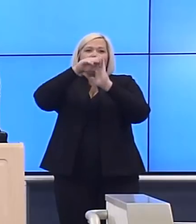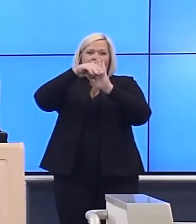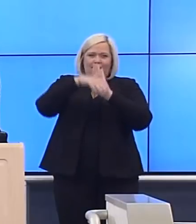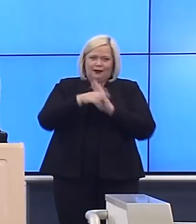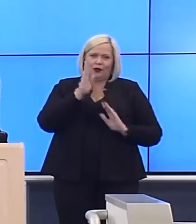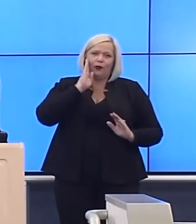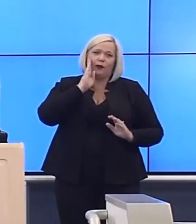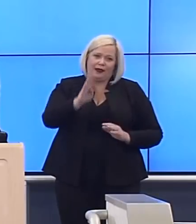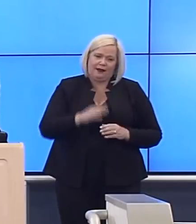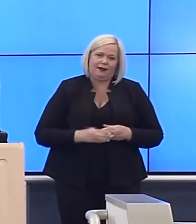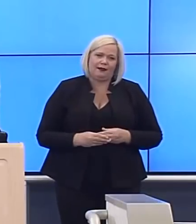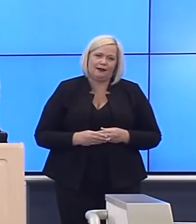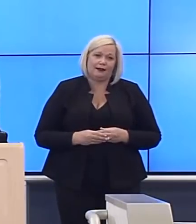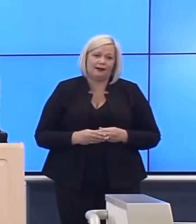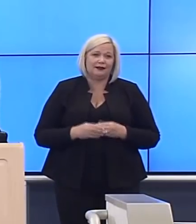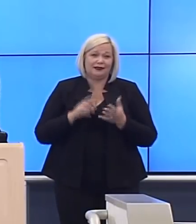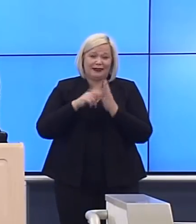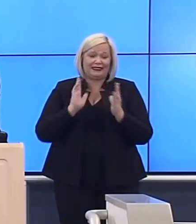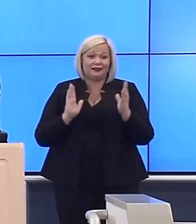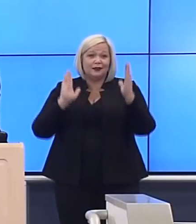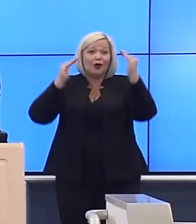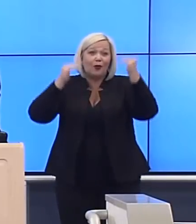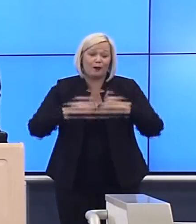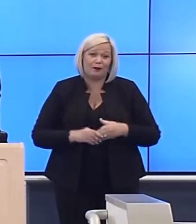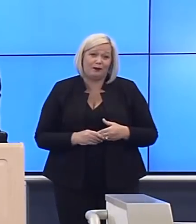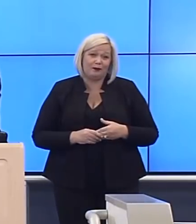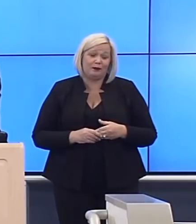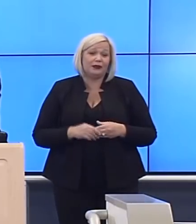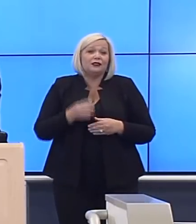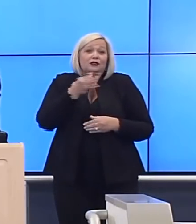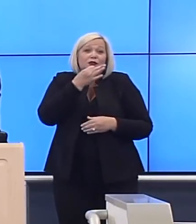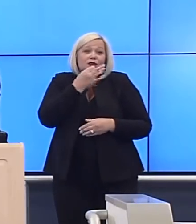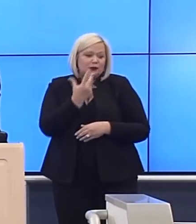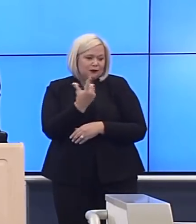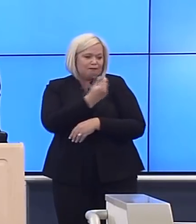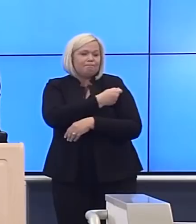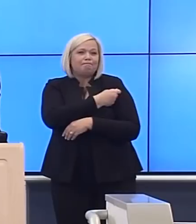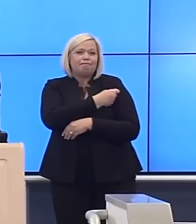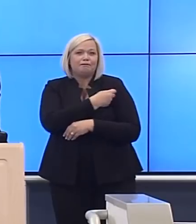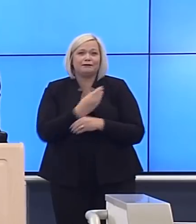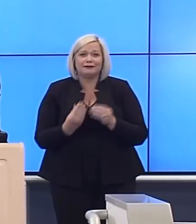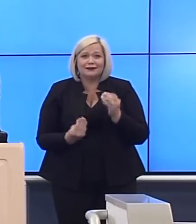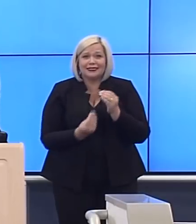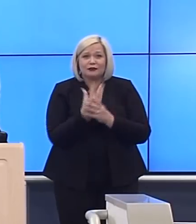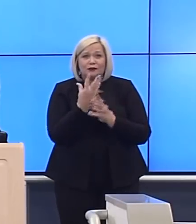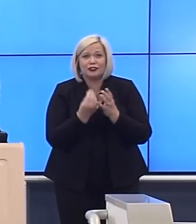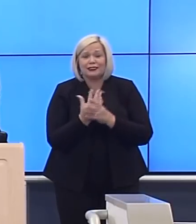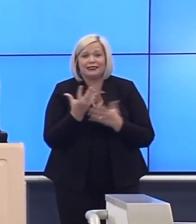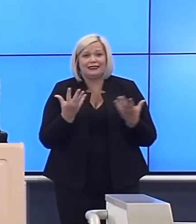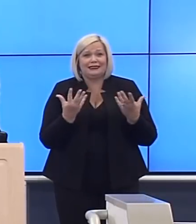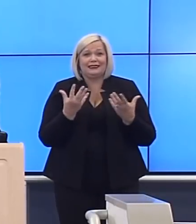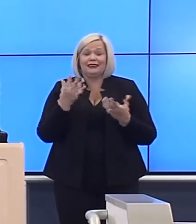WEEKS. AND AT THE END, IF WE HAVE ALL THAT ON OUR PART. WE WILL BE IN A BETTER PLACE.